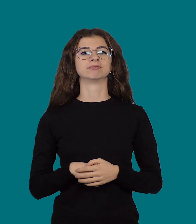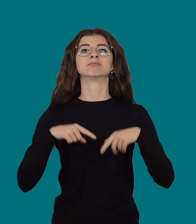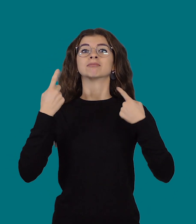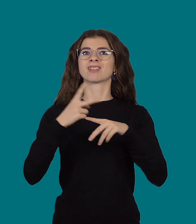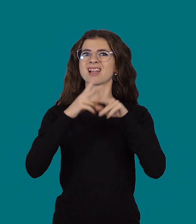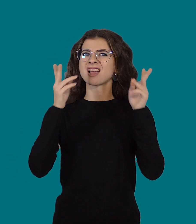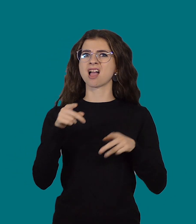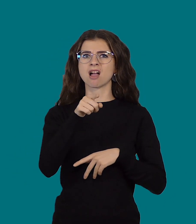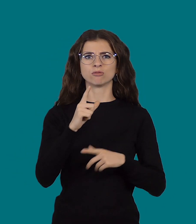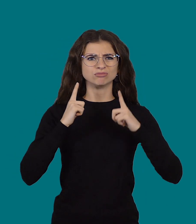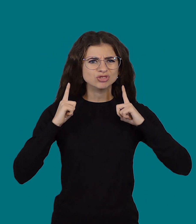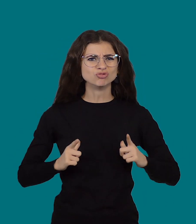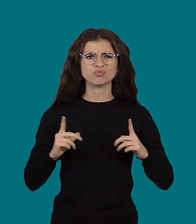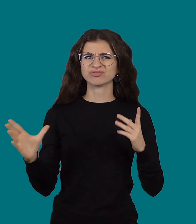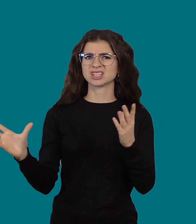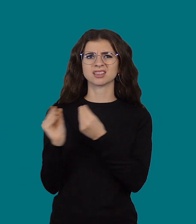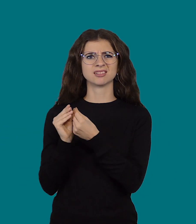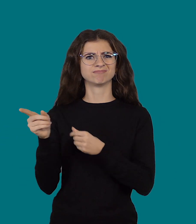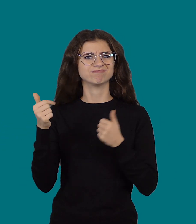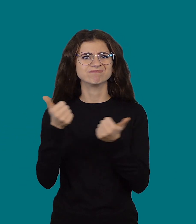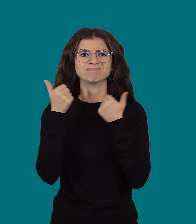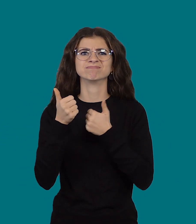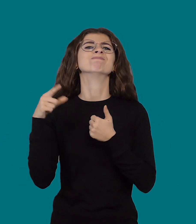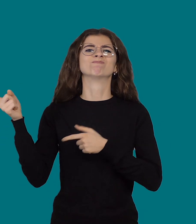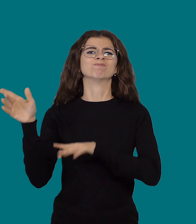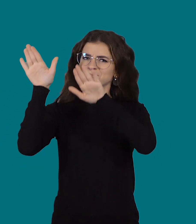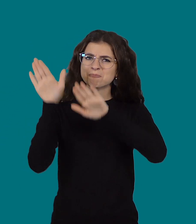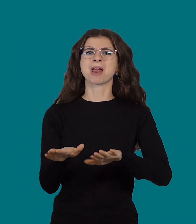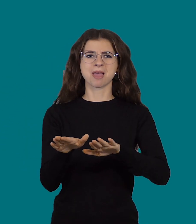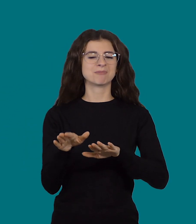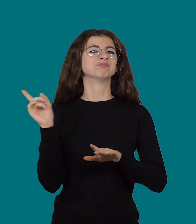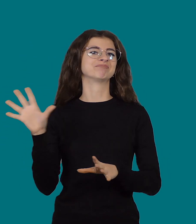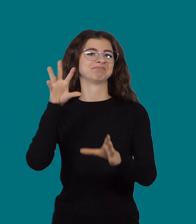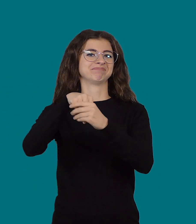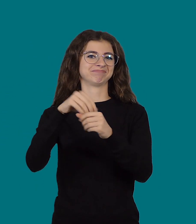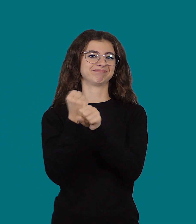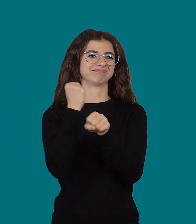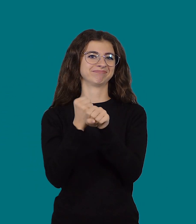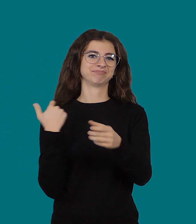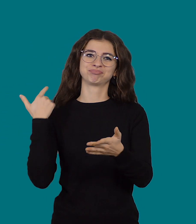Because the hospital was so pleased with her, they wanted her to stay, so she stayed.